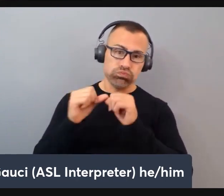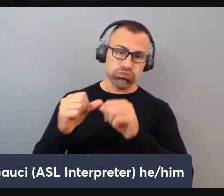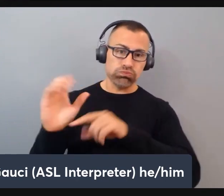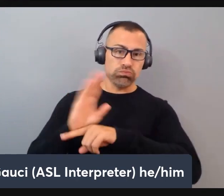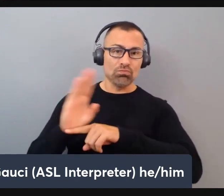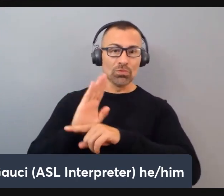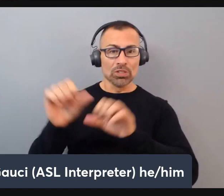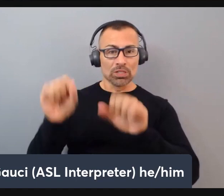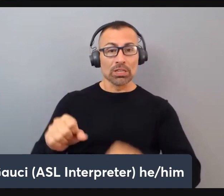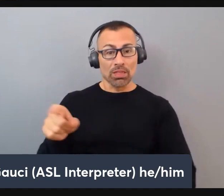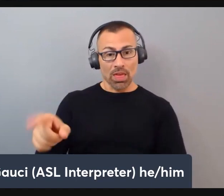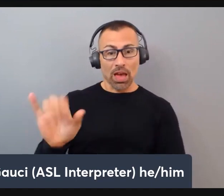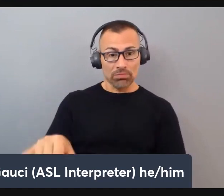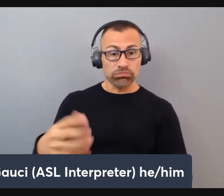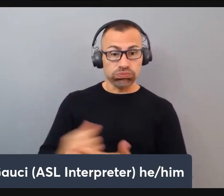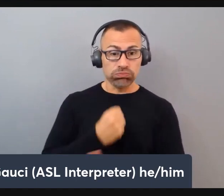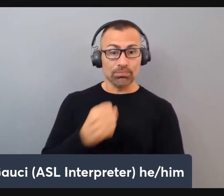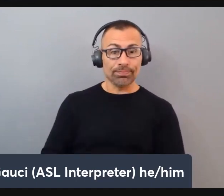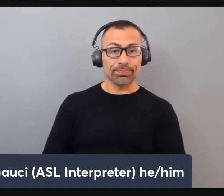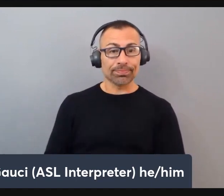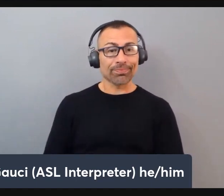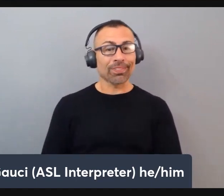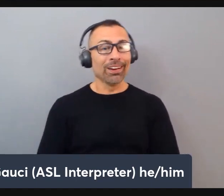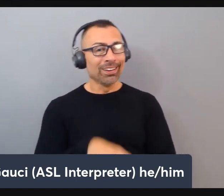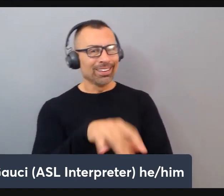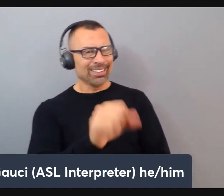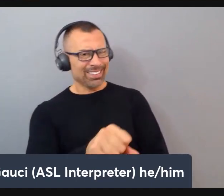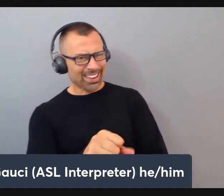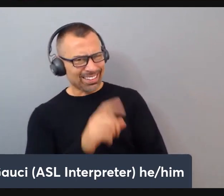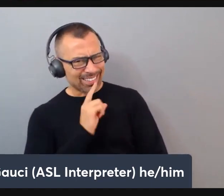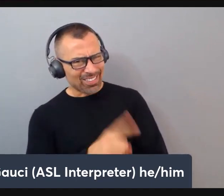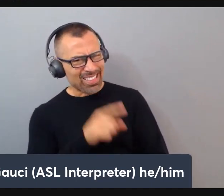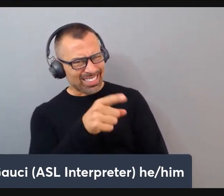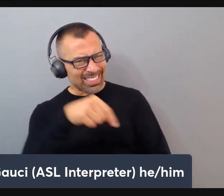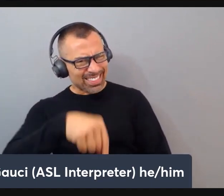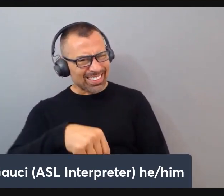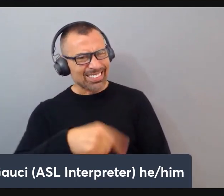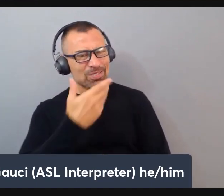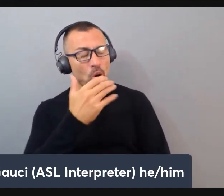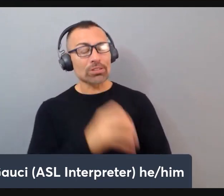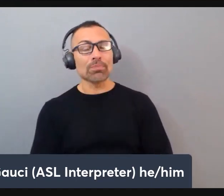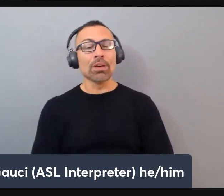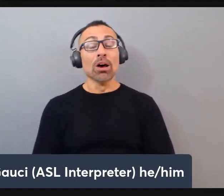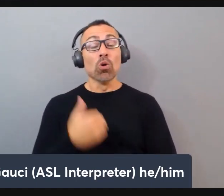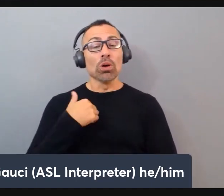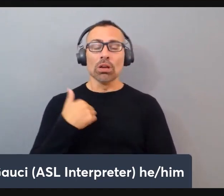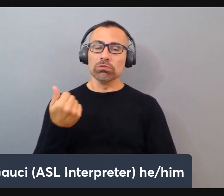No, this has been awesome. I did wanna get to, we have a couple questions in the chat. I wanted to at least get to one.